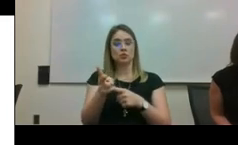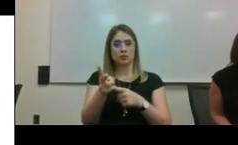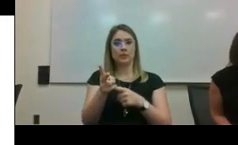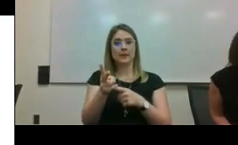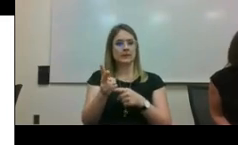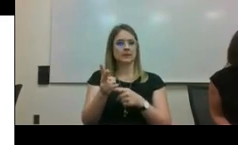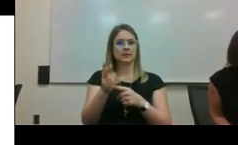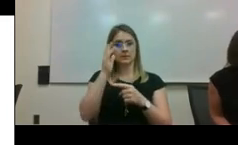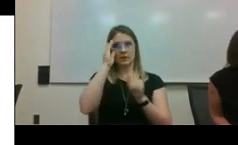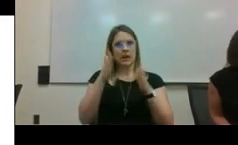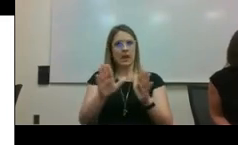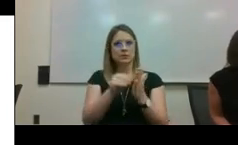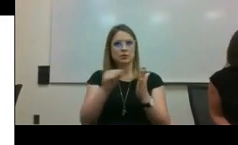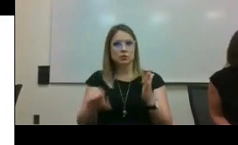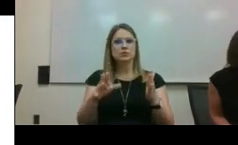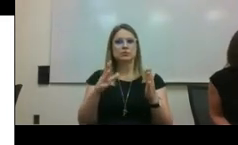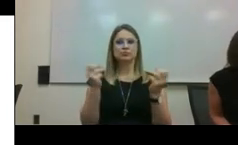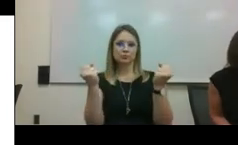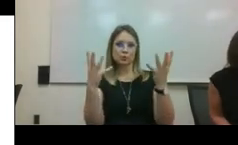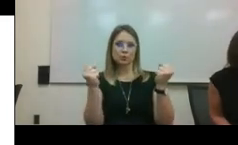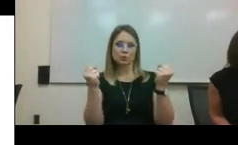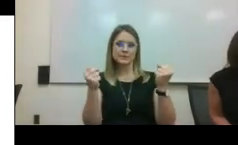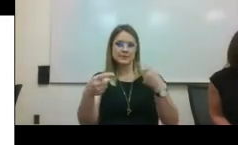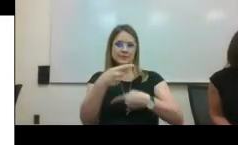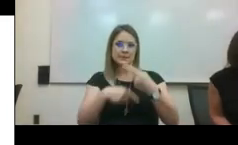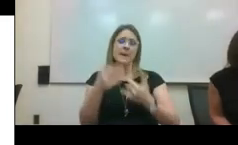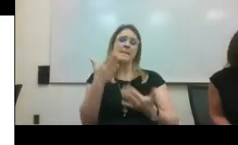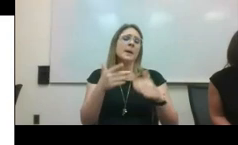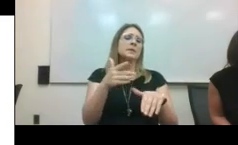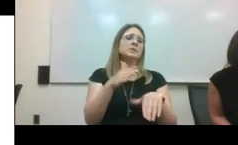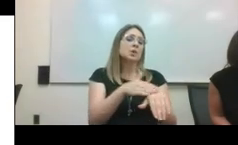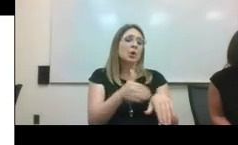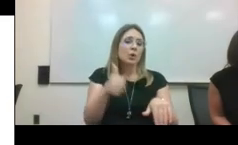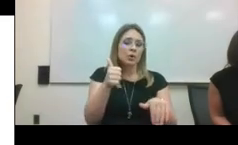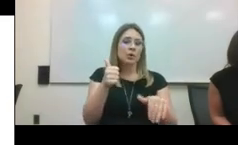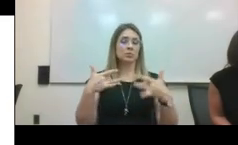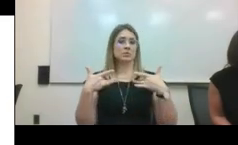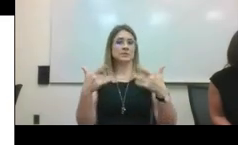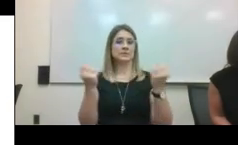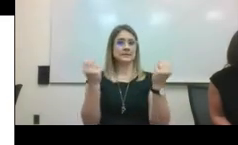to produce the signs even as they moved a little bit slower. Signing takes a bit more time than oral language production.